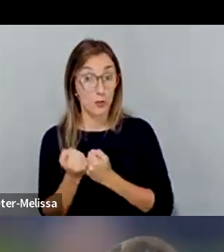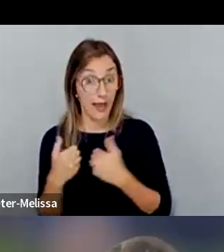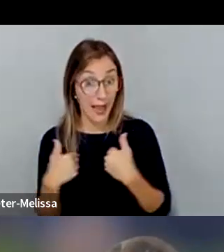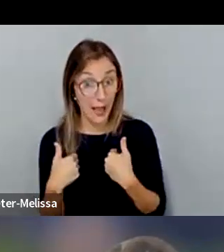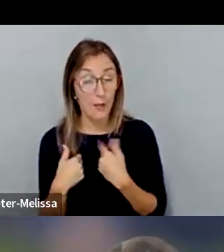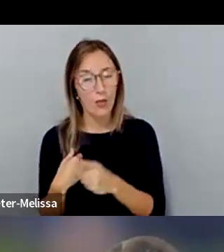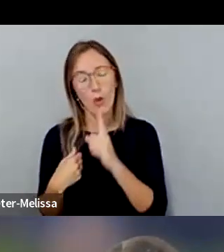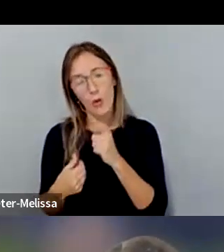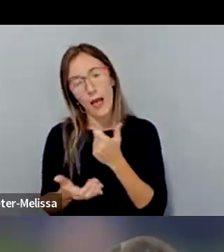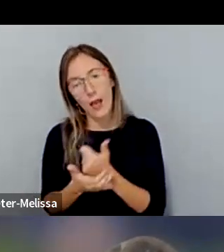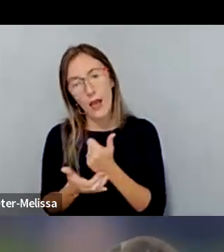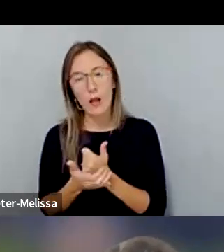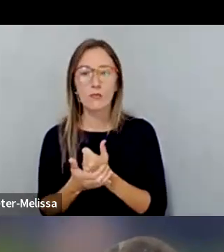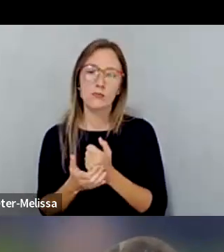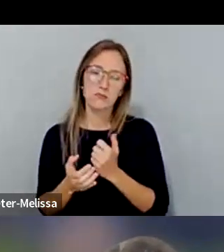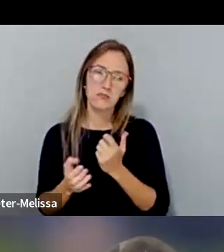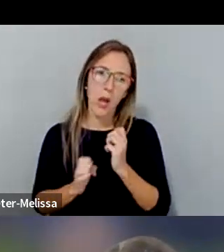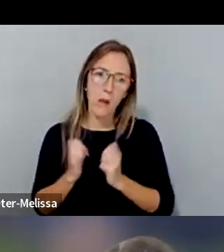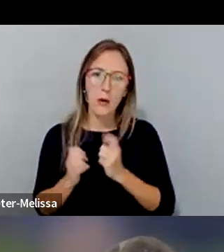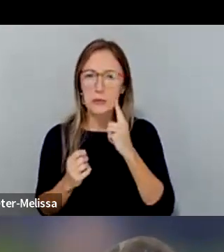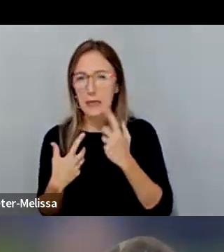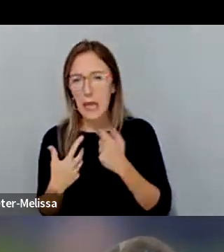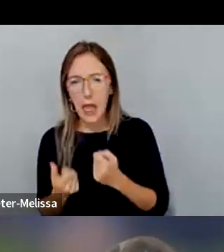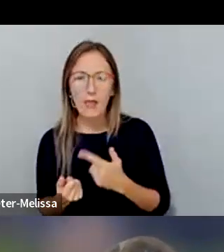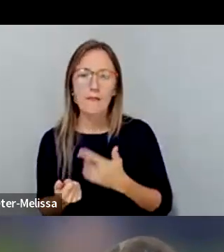animals. Service dogs are animals who are trained to assist person with a